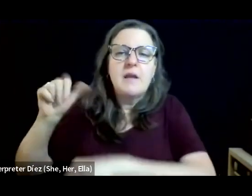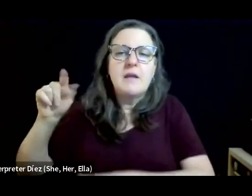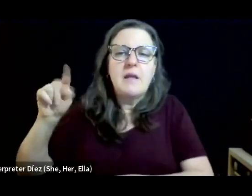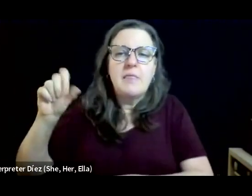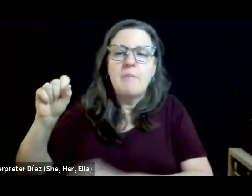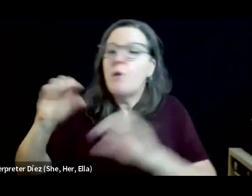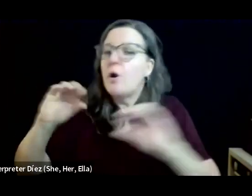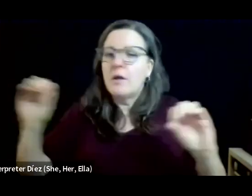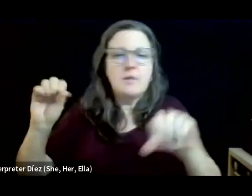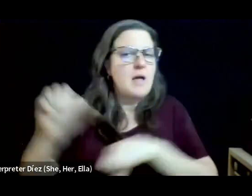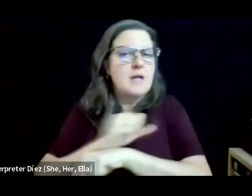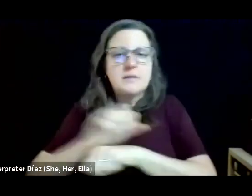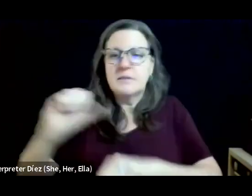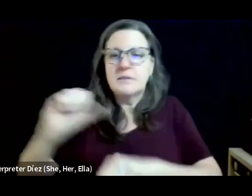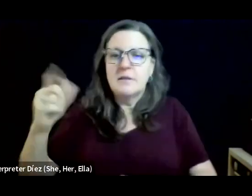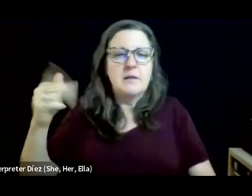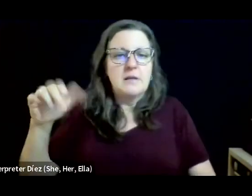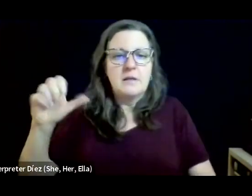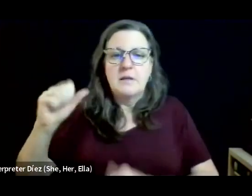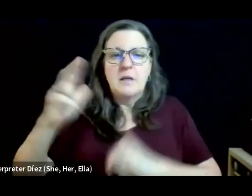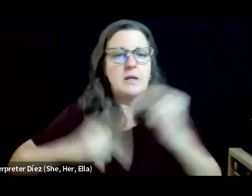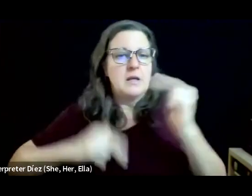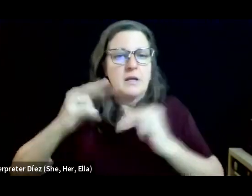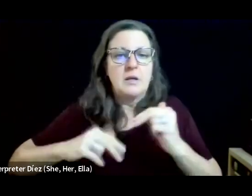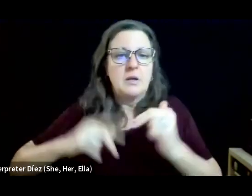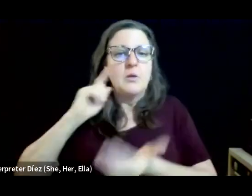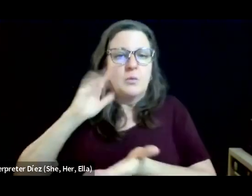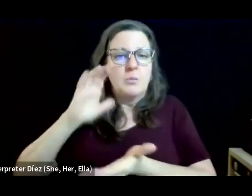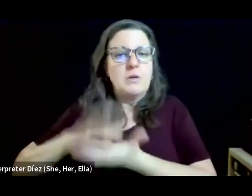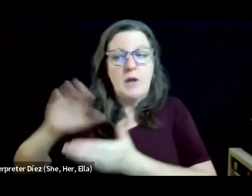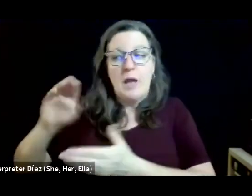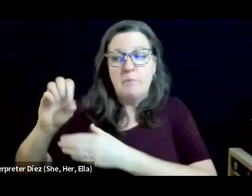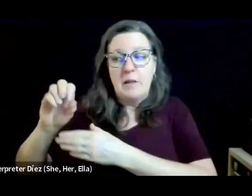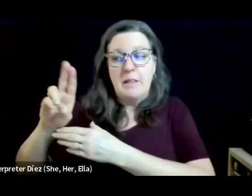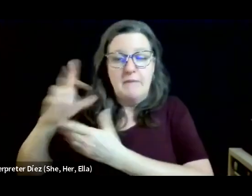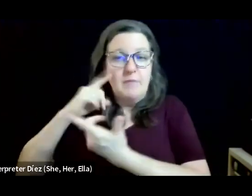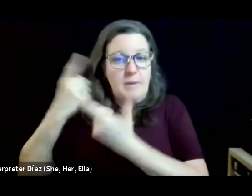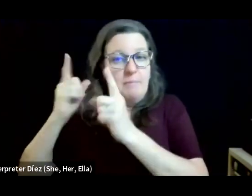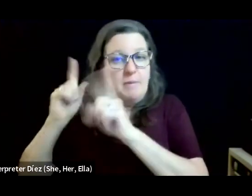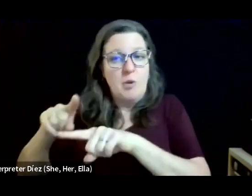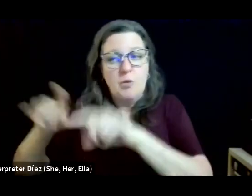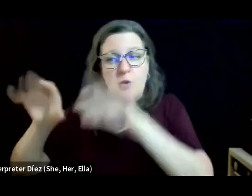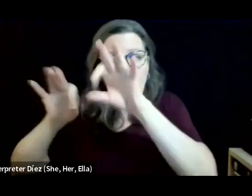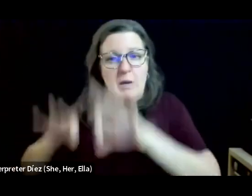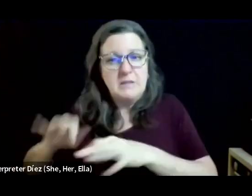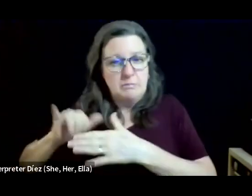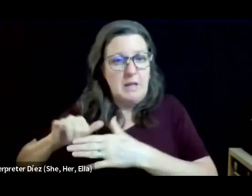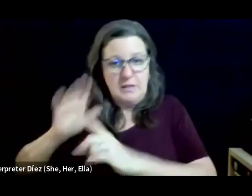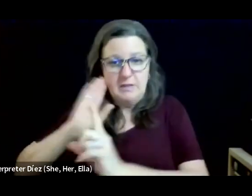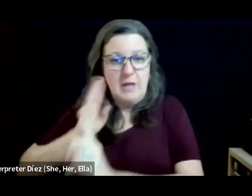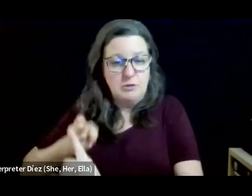buildings, which I believe the MOU directly addresses. Okay. So it's- it's actually bargained. Okay.